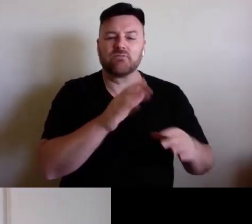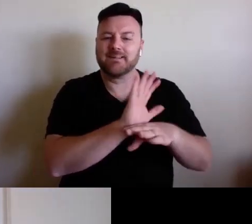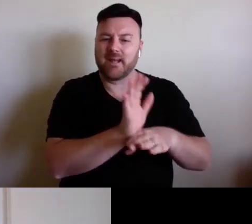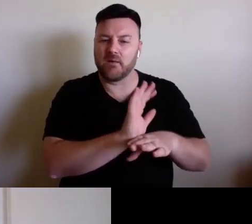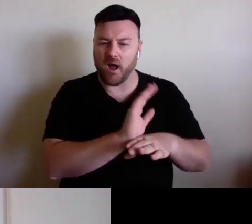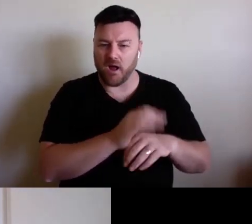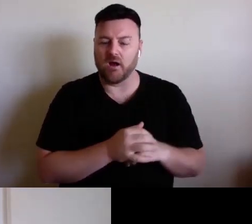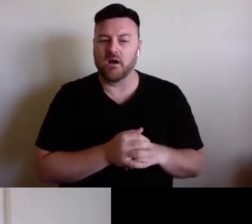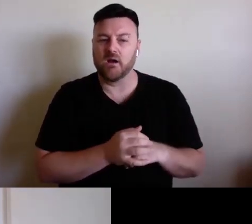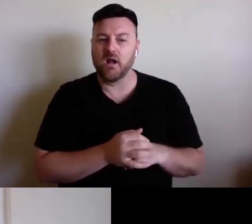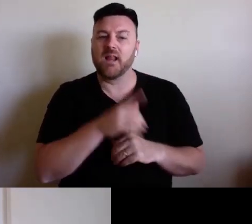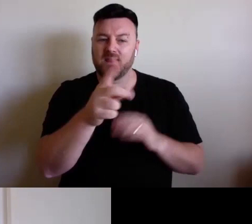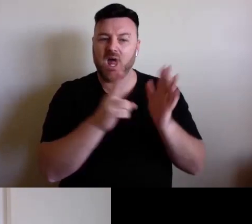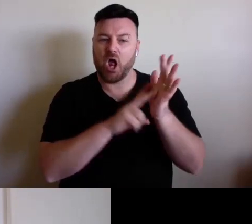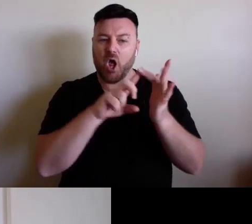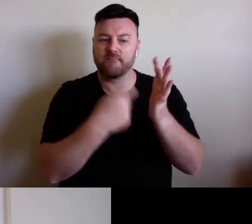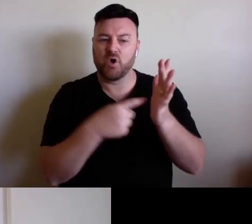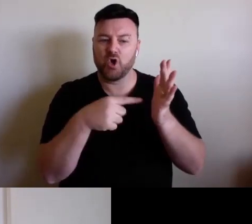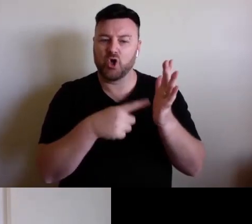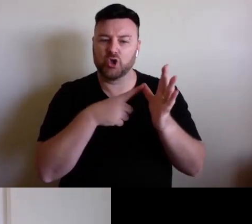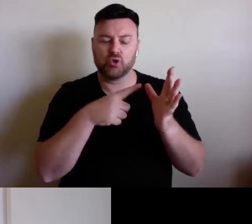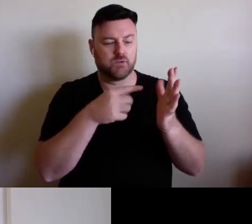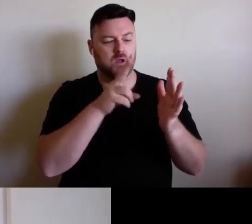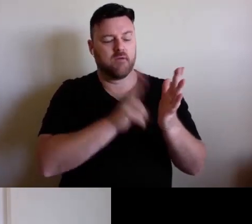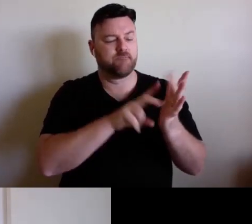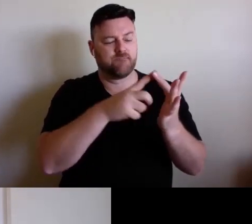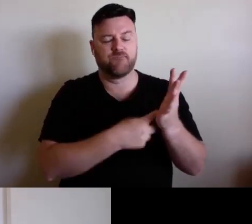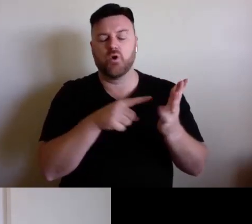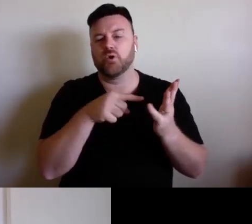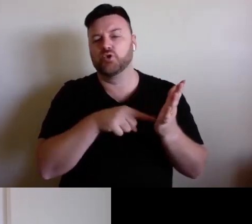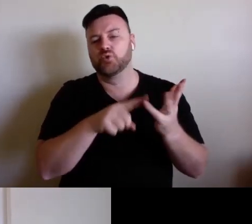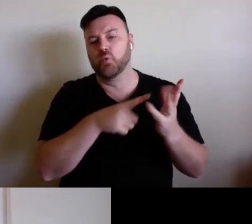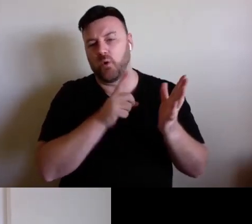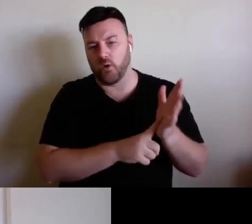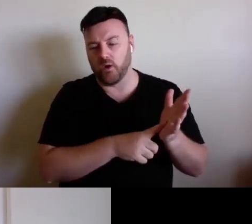interactive and immersive. Secret Cinema, again, with Tiny back in the